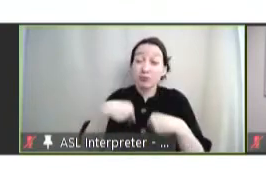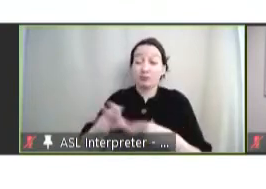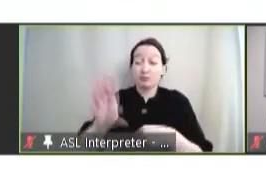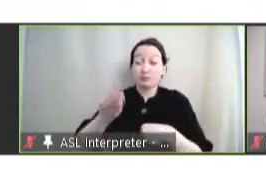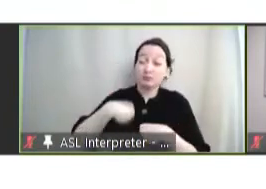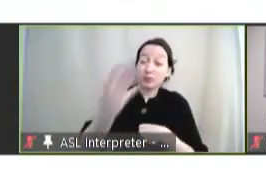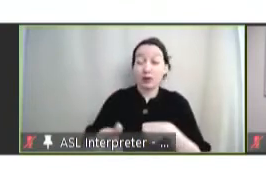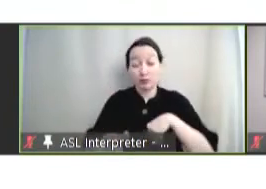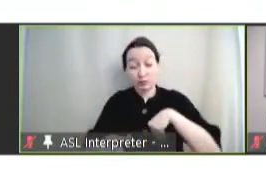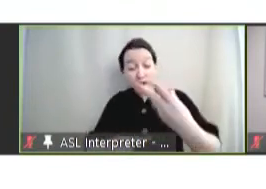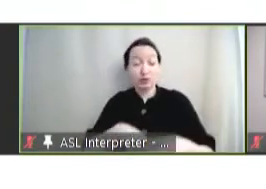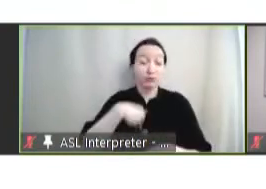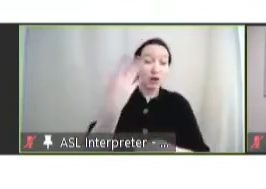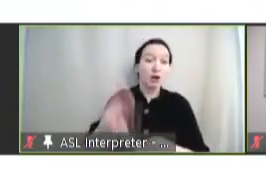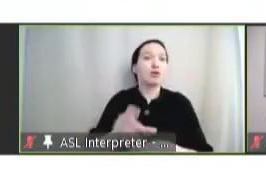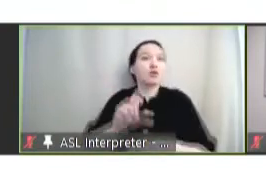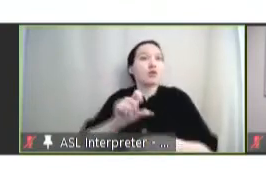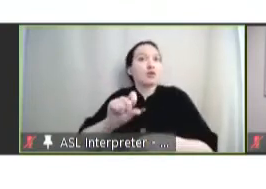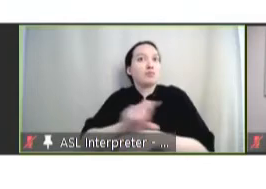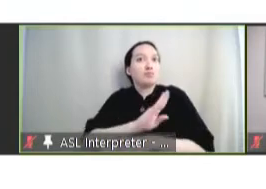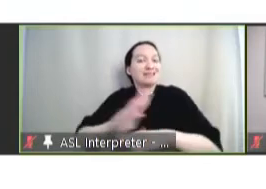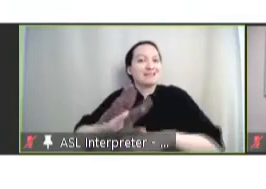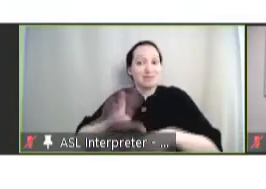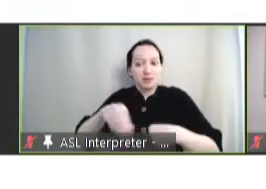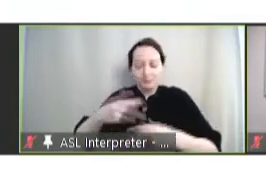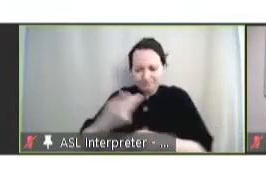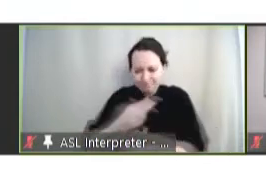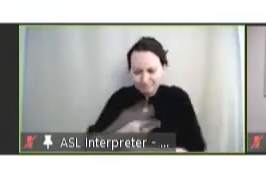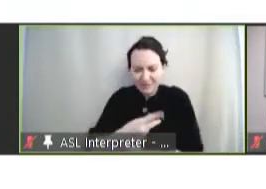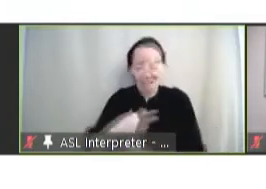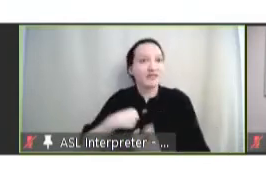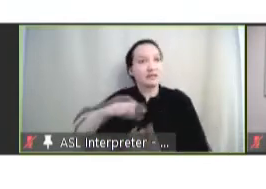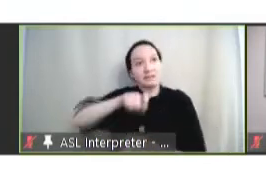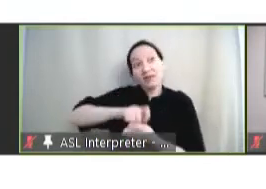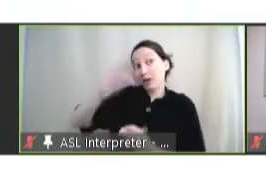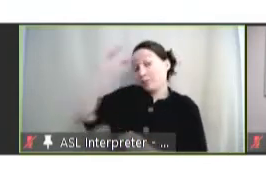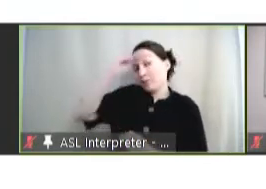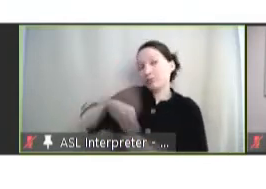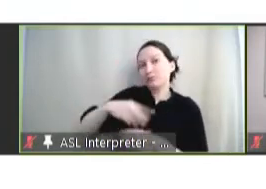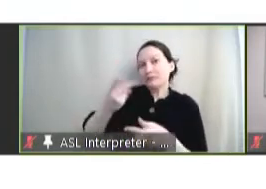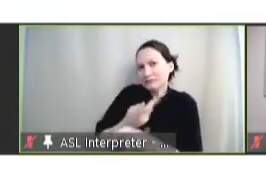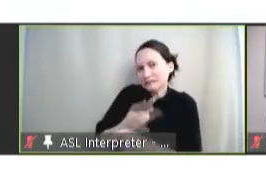for workplaces to have this voice to navigate it carefully. And in many cases, we created materials